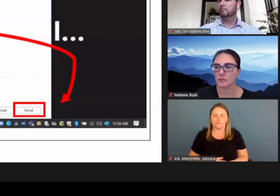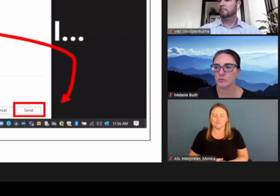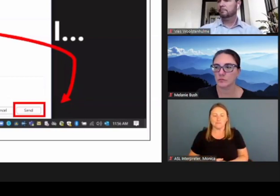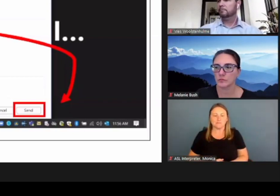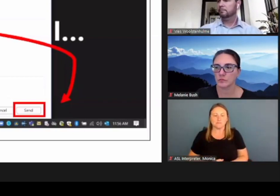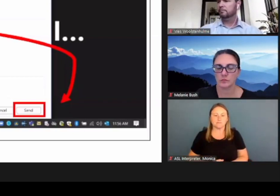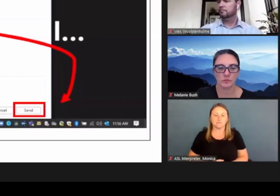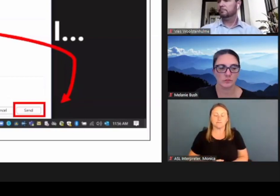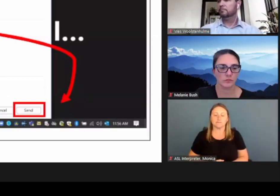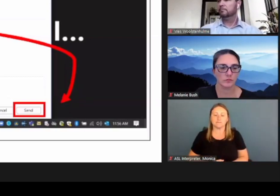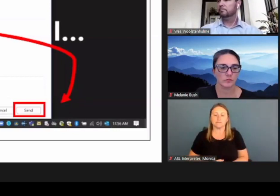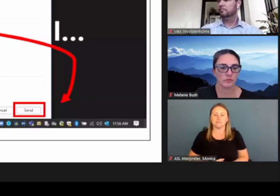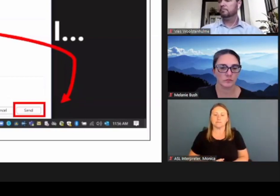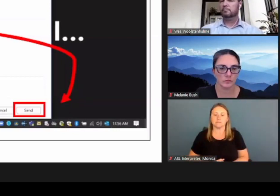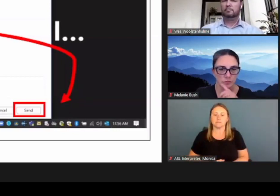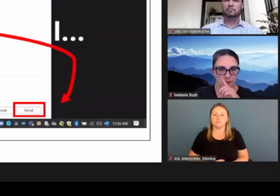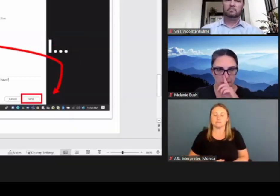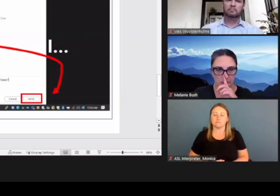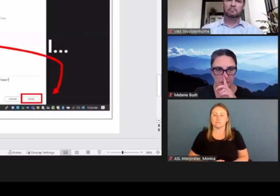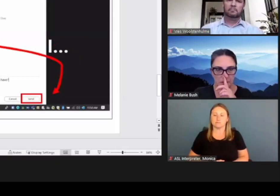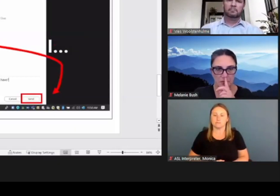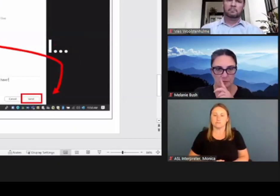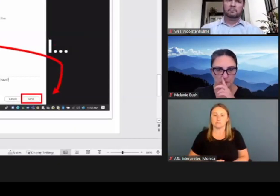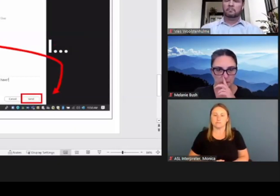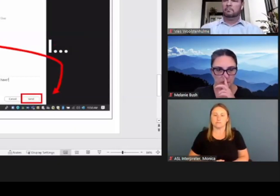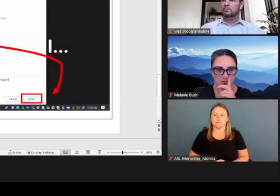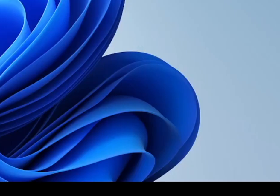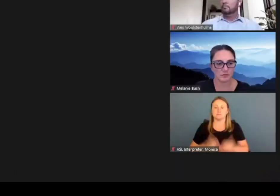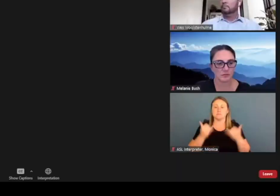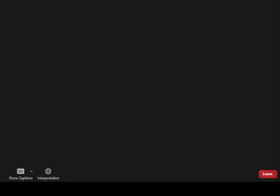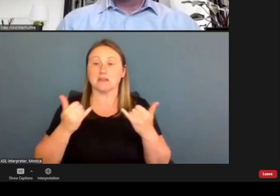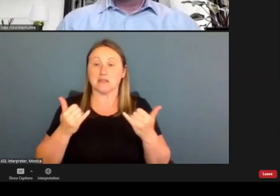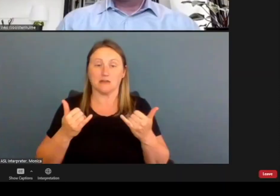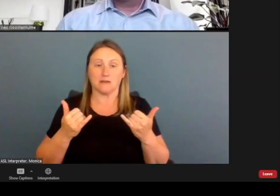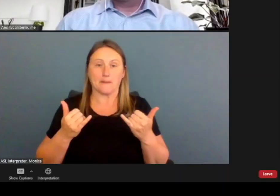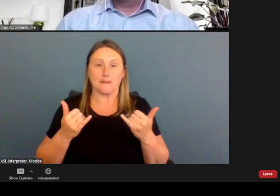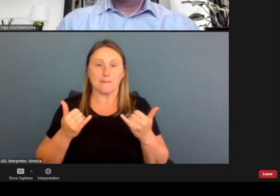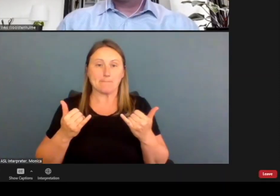All right, so I am gonna go ahead and pass it on to Melanie Bush.